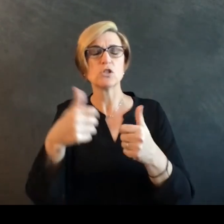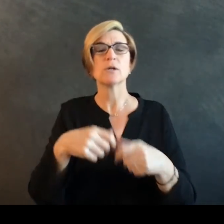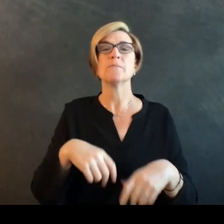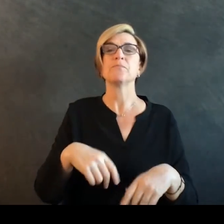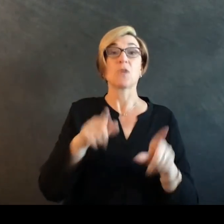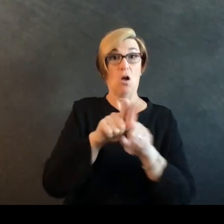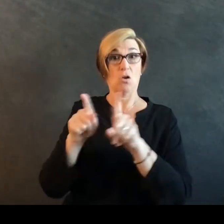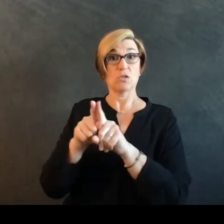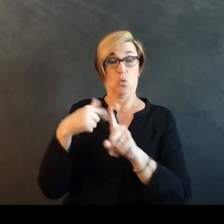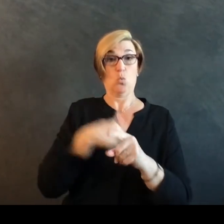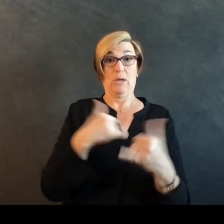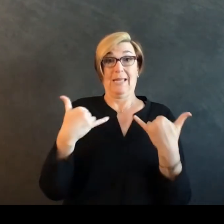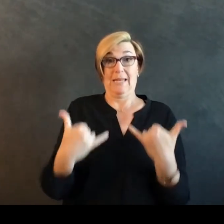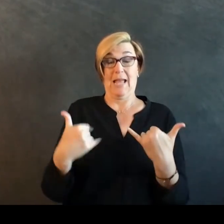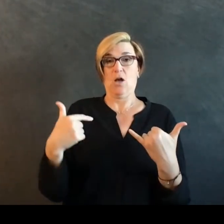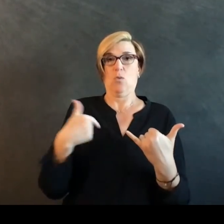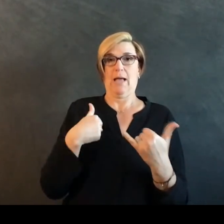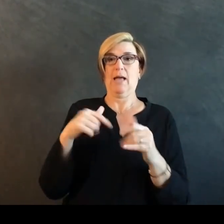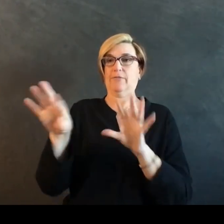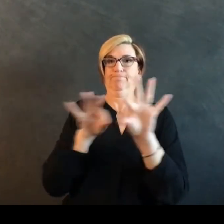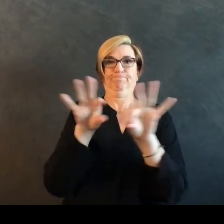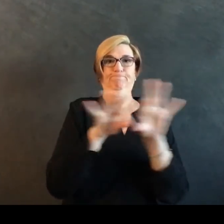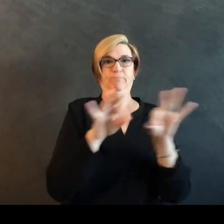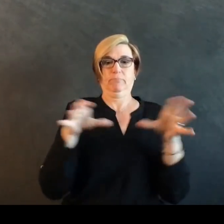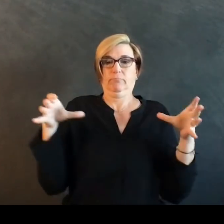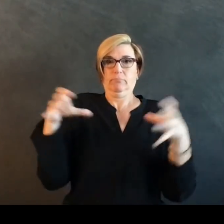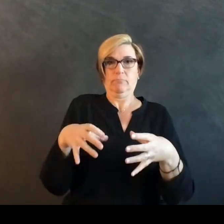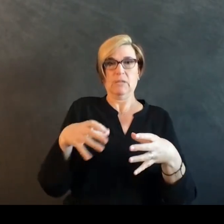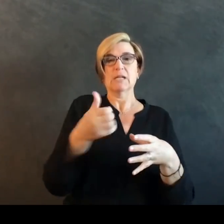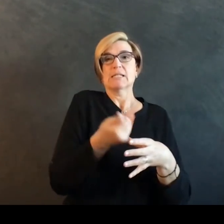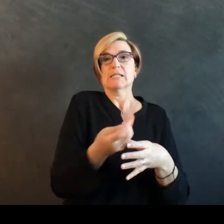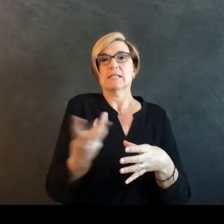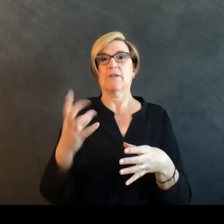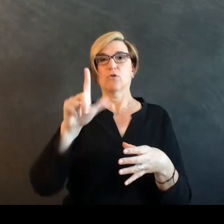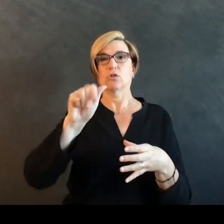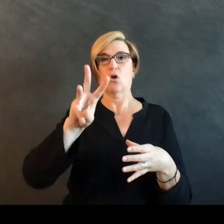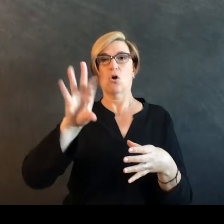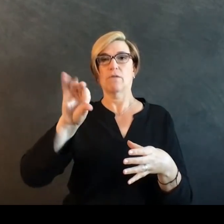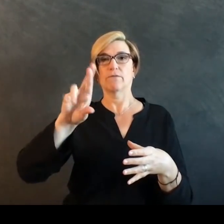information shortly and I want to thank them they're all working for basically